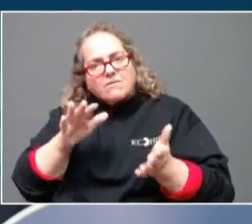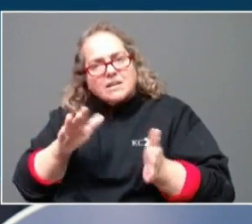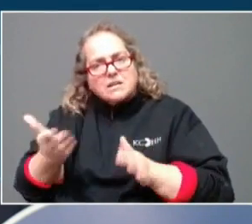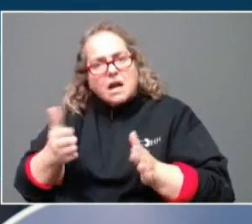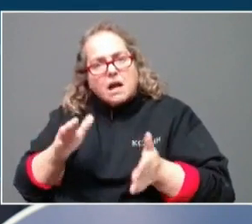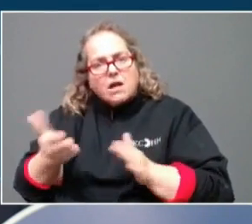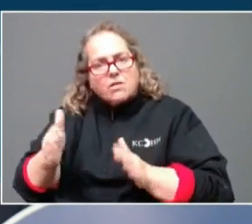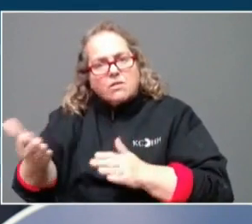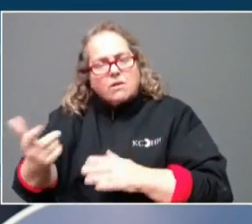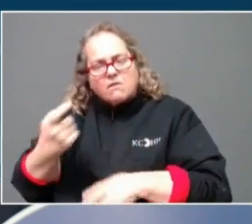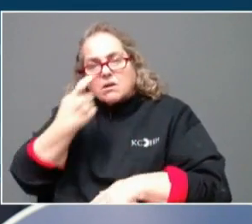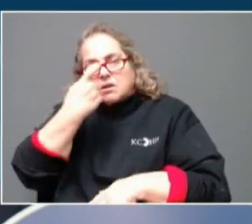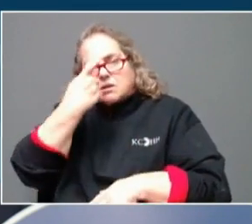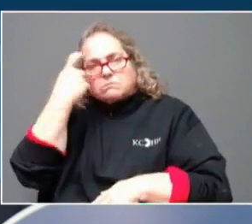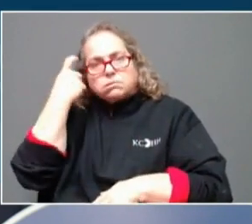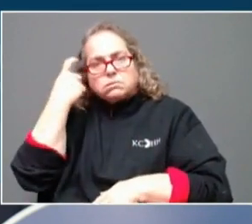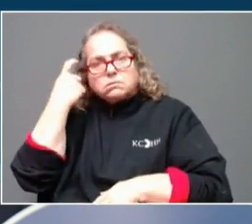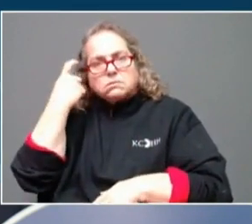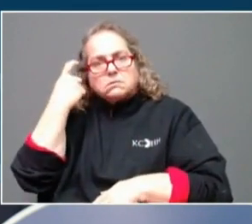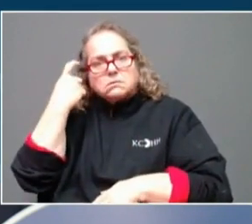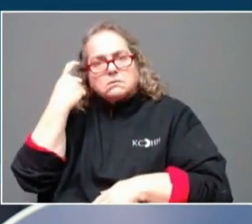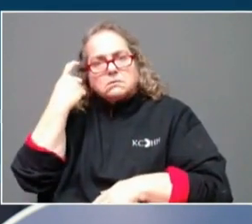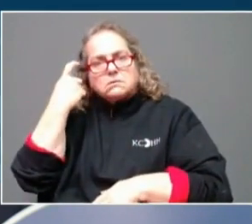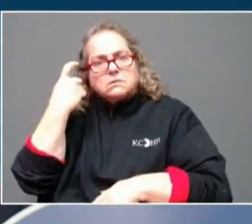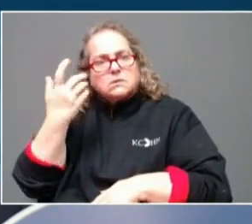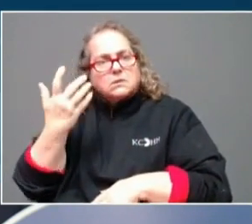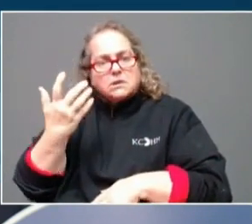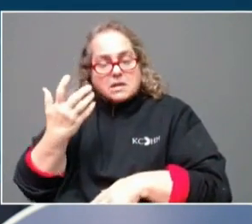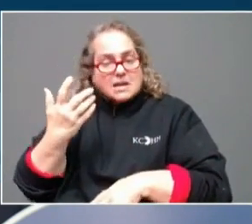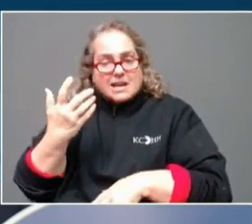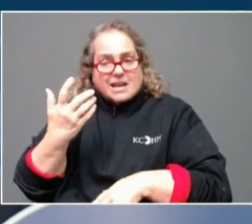really unprecedented in any of our modern living histories. It's, you have